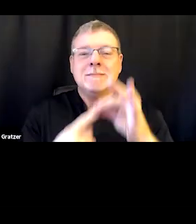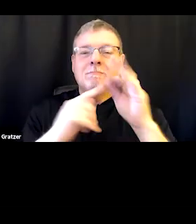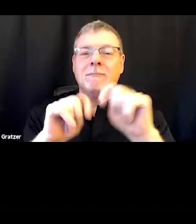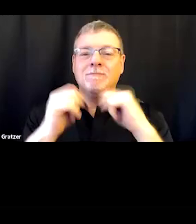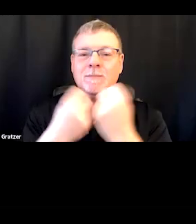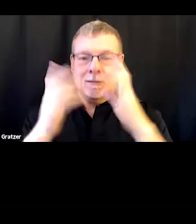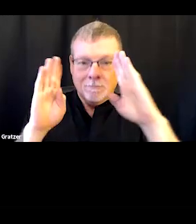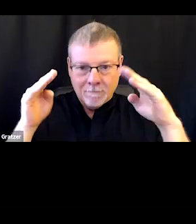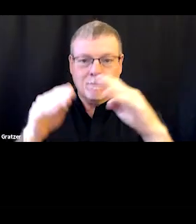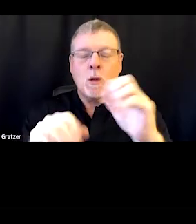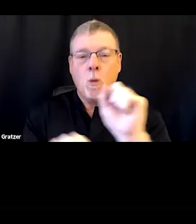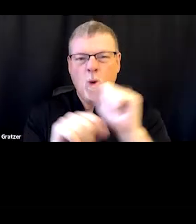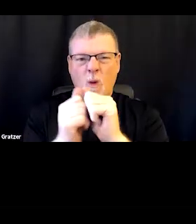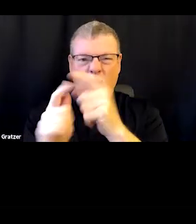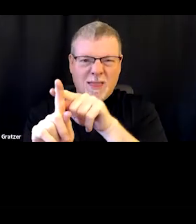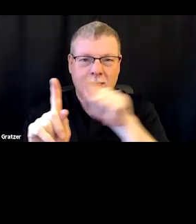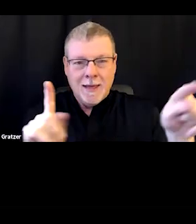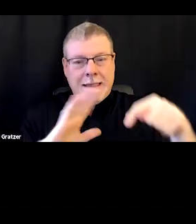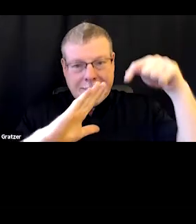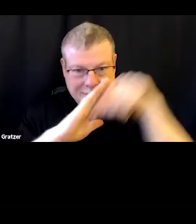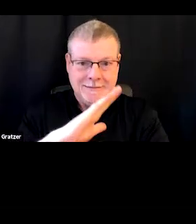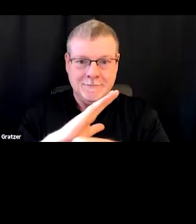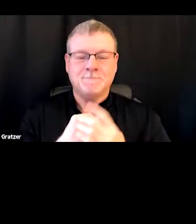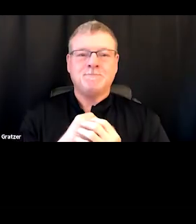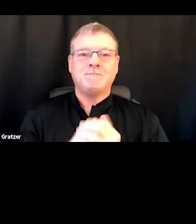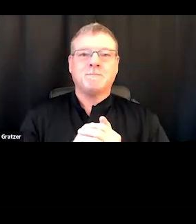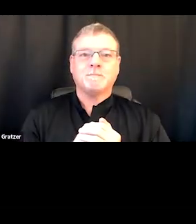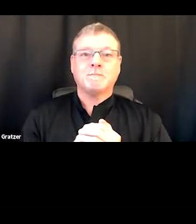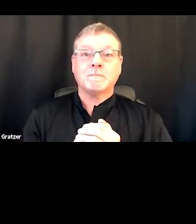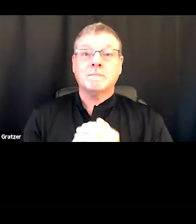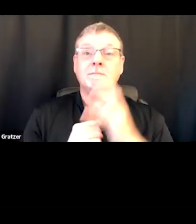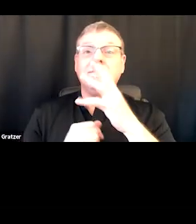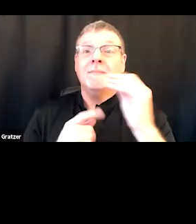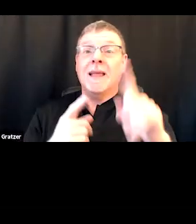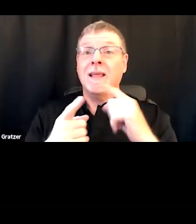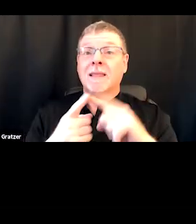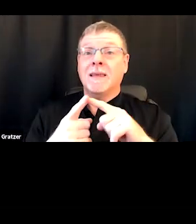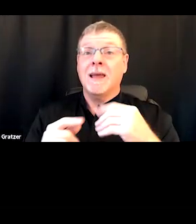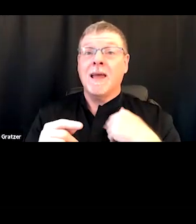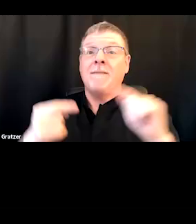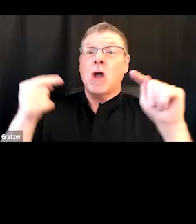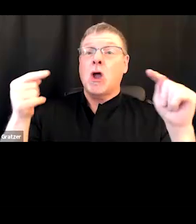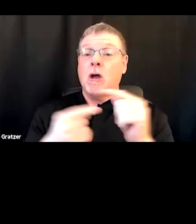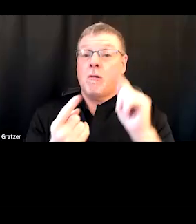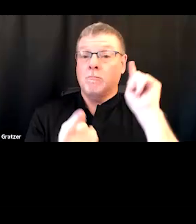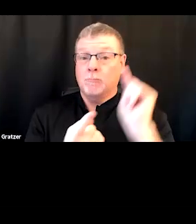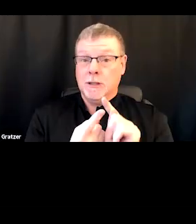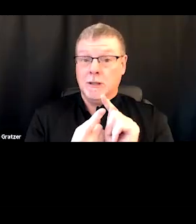to just working with these folks really intensively. And then additionally, we have our Harm Reduction pilot,